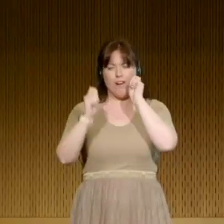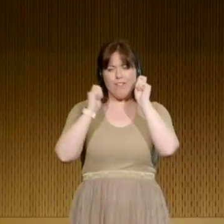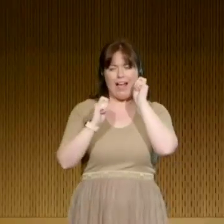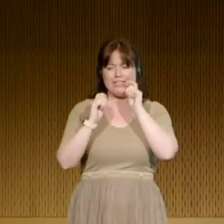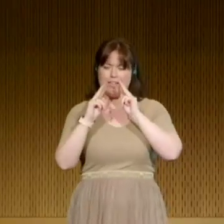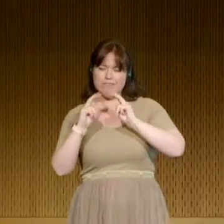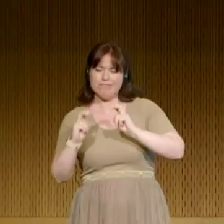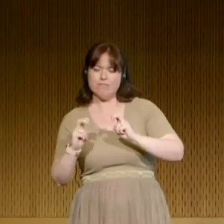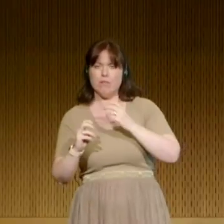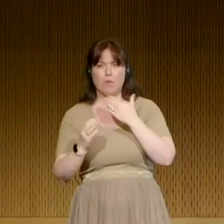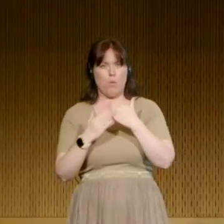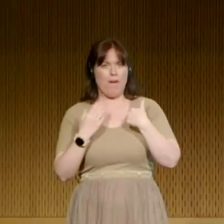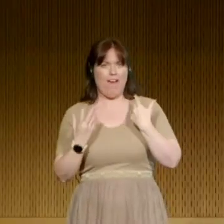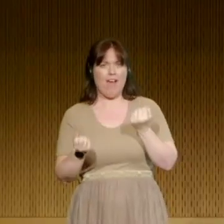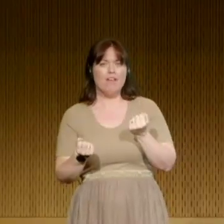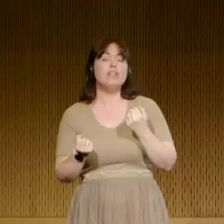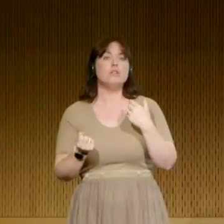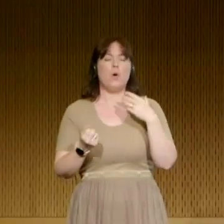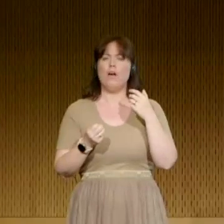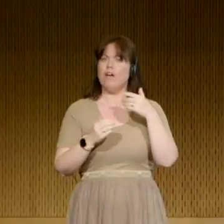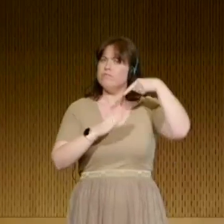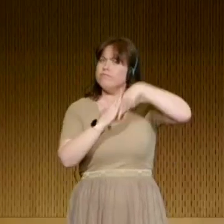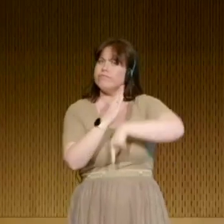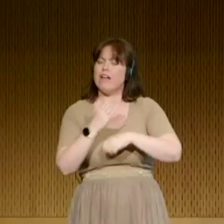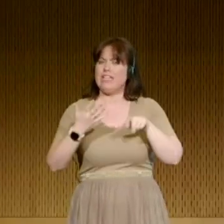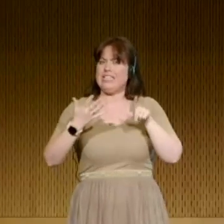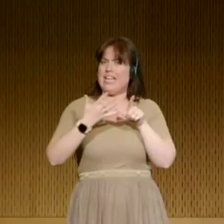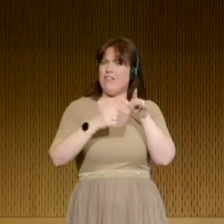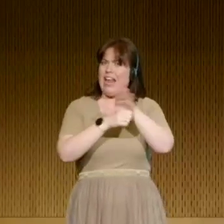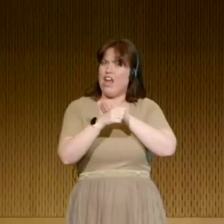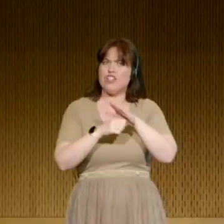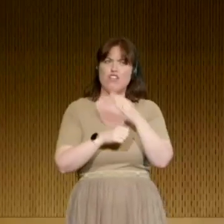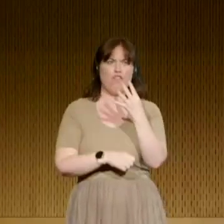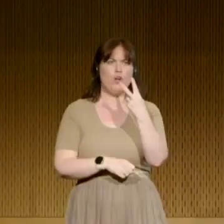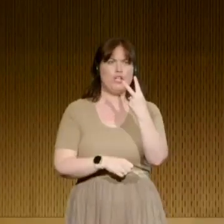thorough. There are seven areas and 42 elements that we need to consider across the teaching,